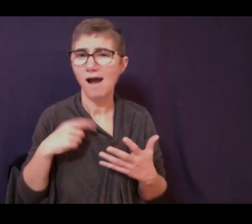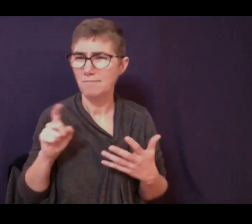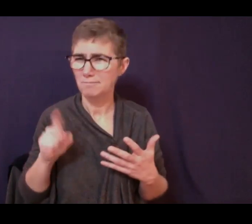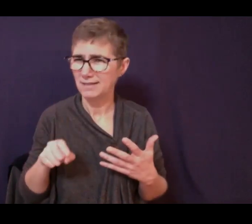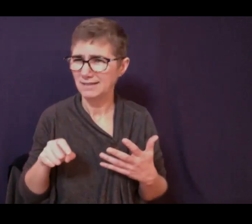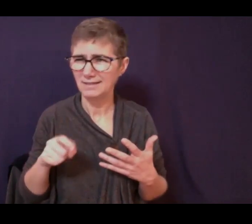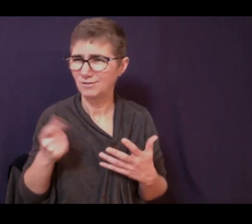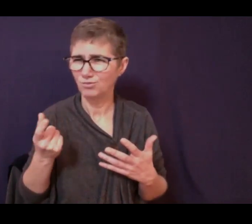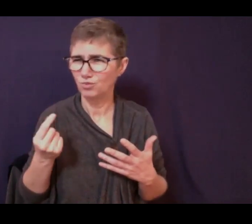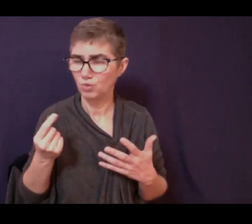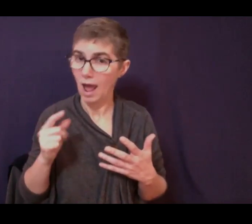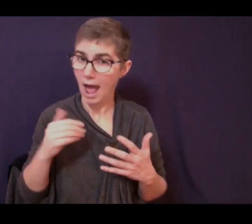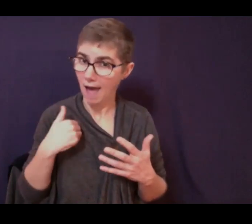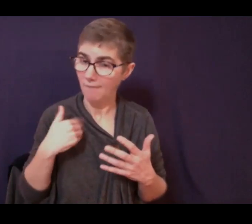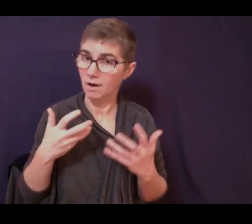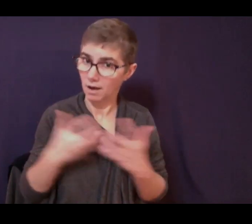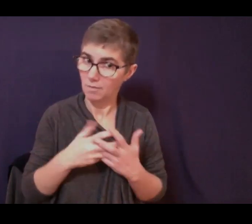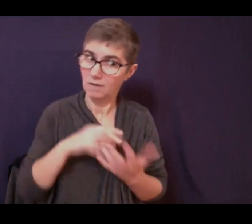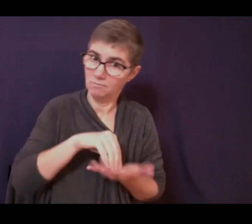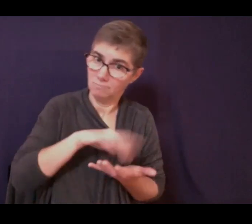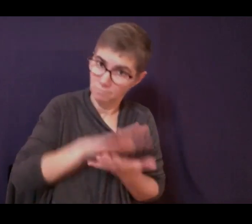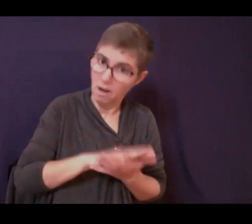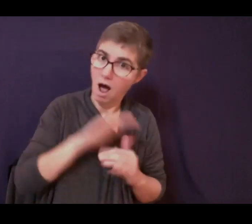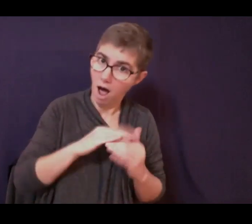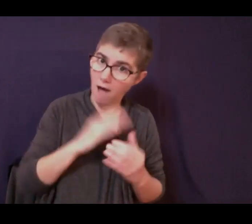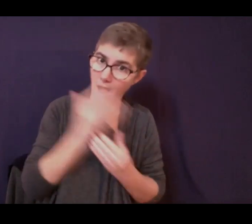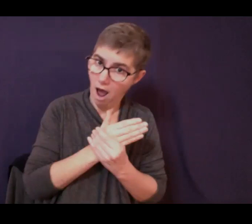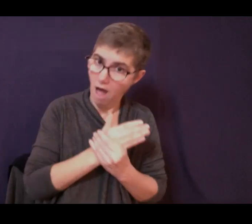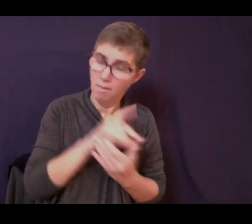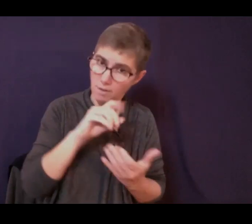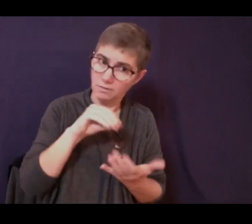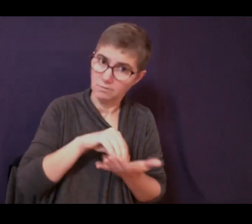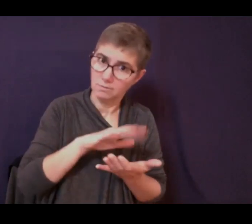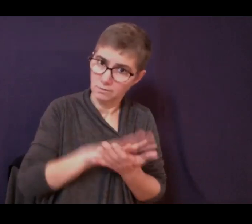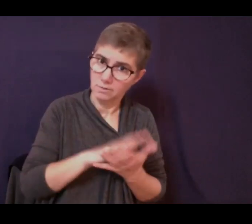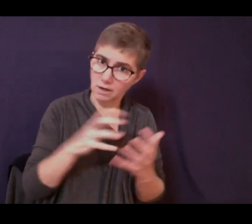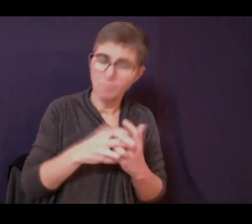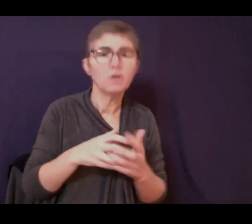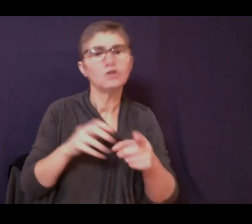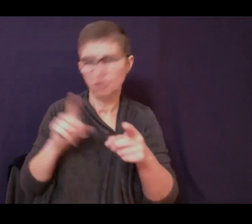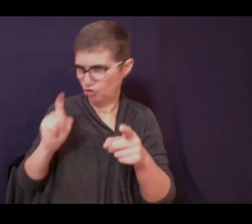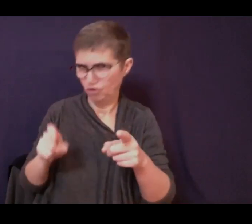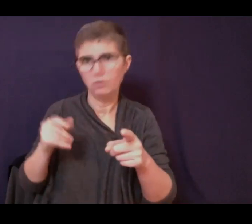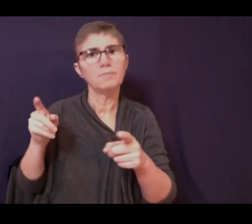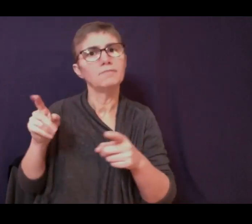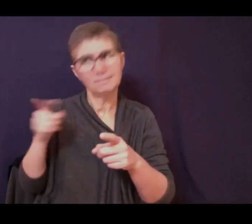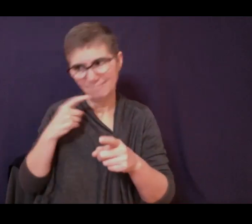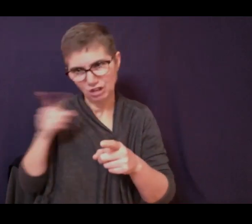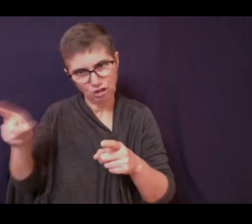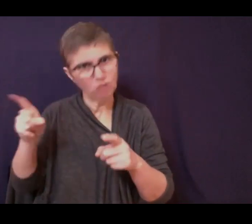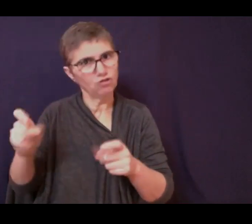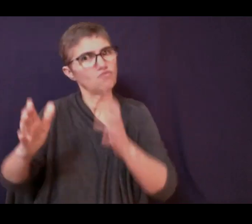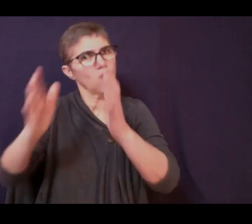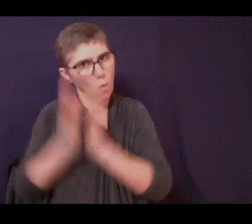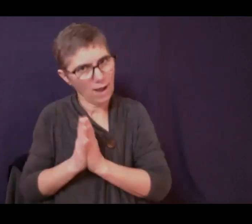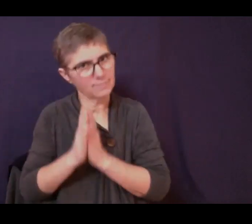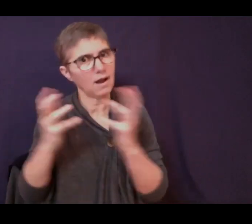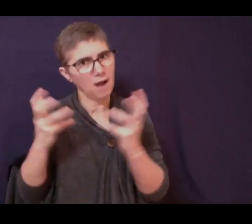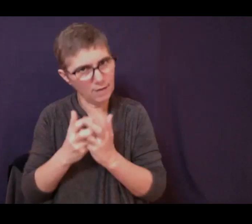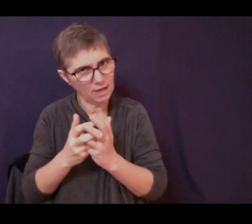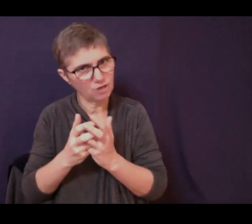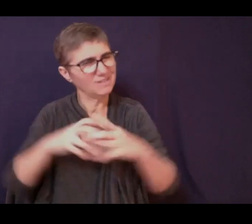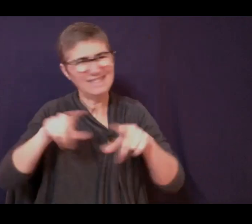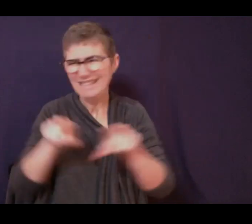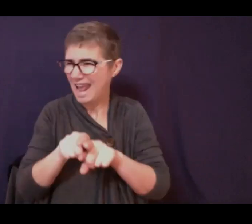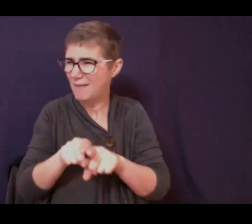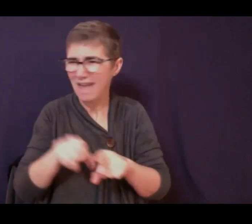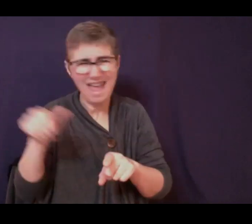should have her request an accommodation and go through the interactive process just the same way that you would for any other accommodation and you can do that